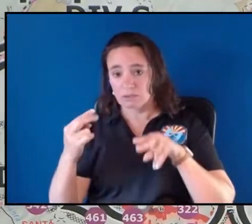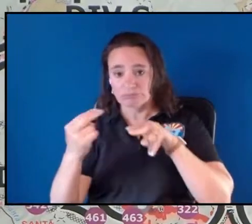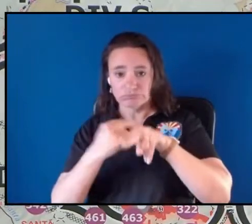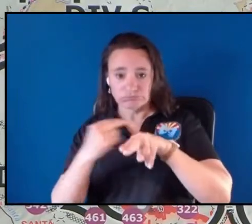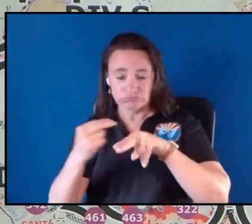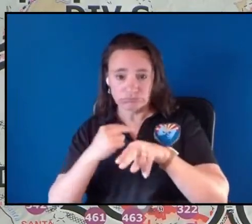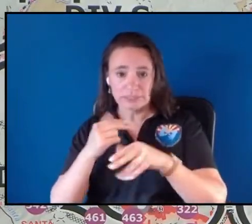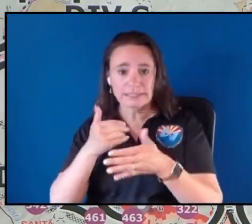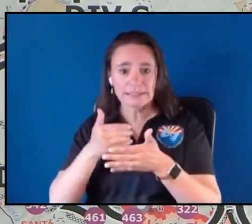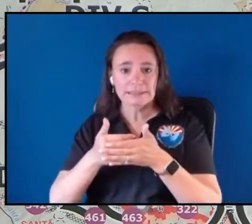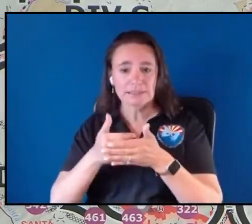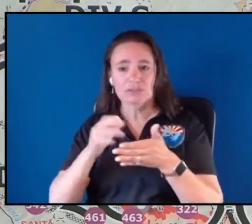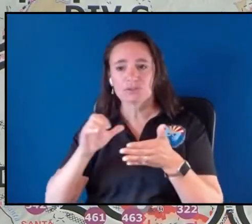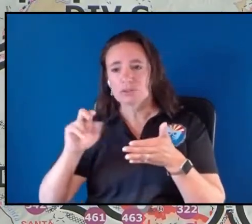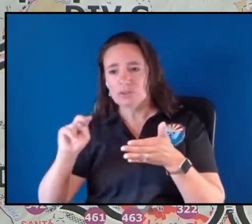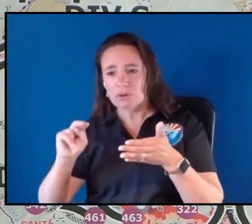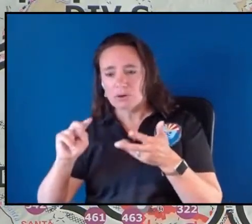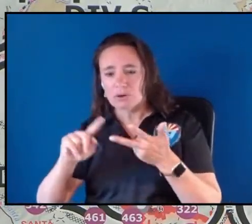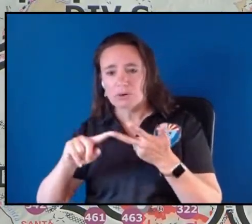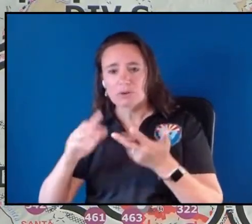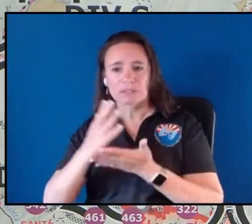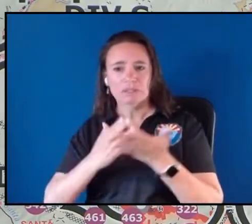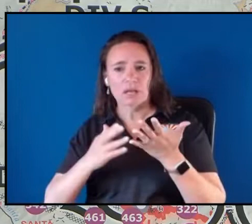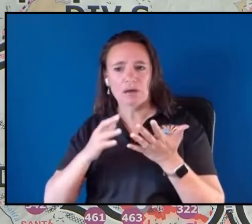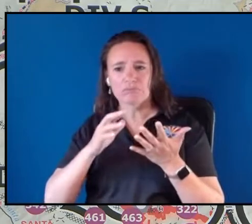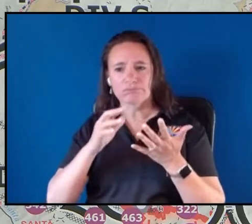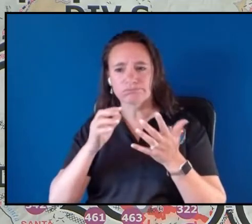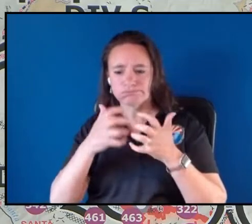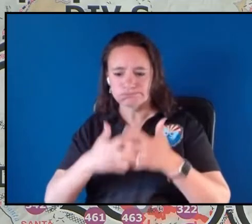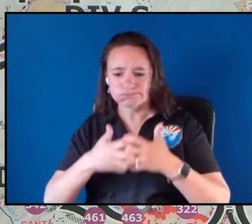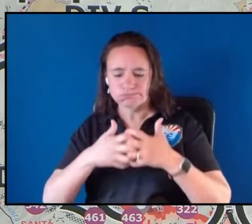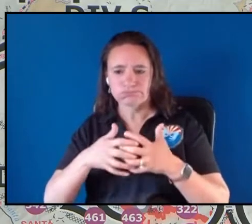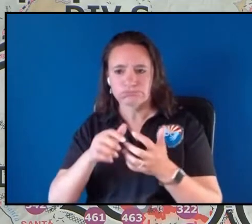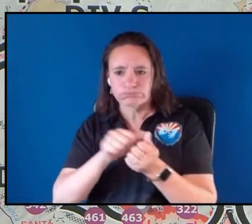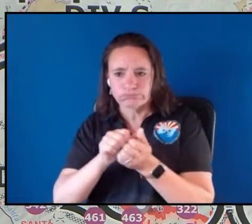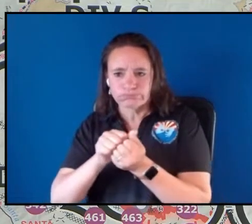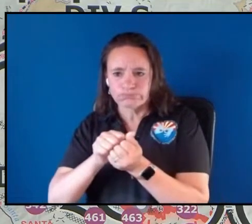There may be some chipping going along some of the roads, so you may see some crews out there working with chippers.